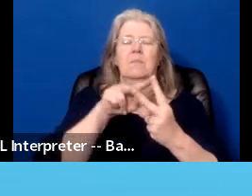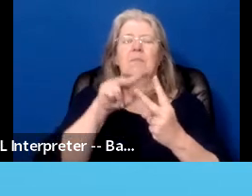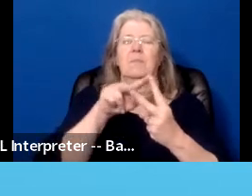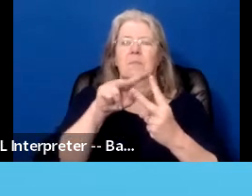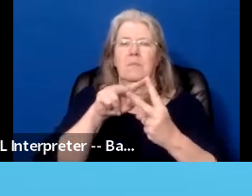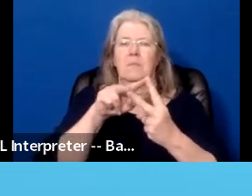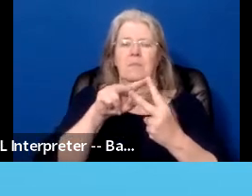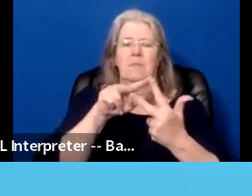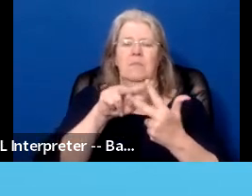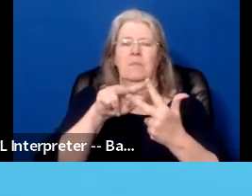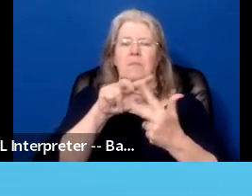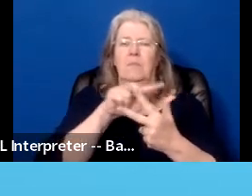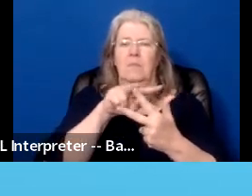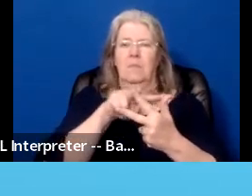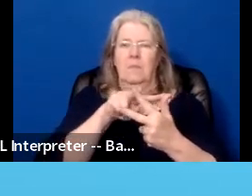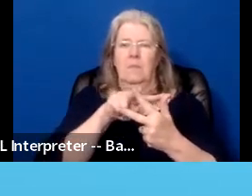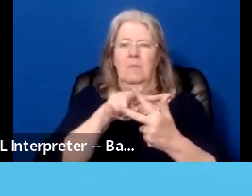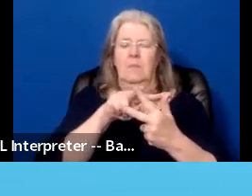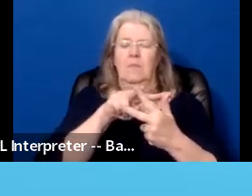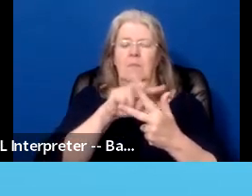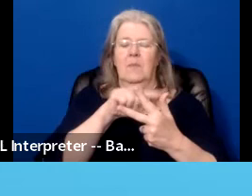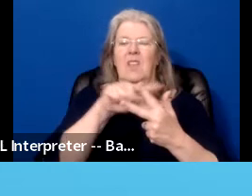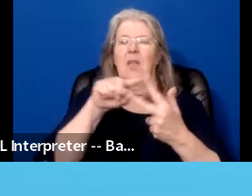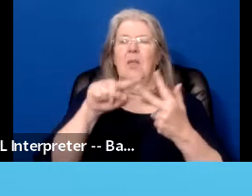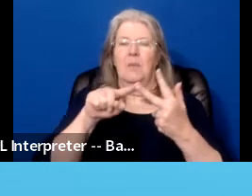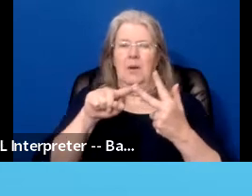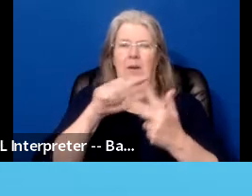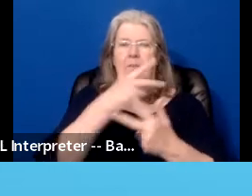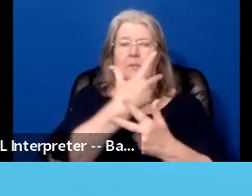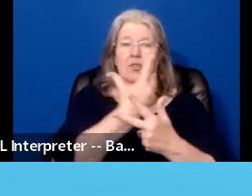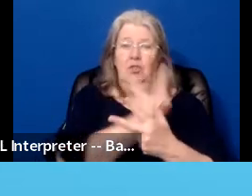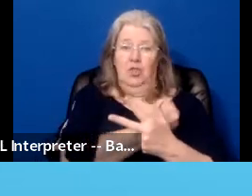a booster, and again I would go to the CDC.